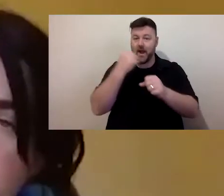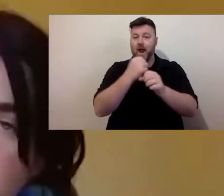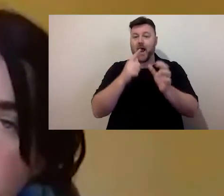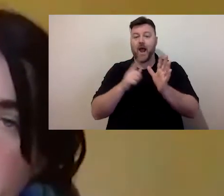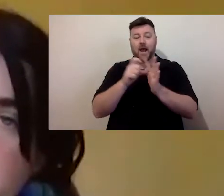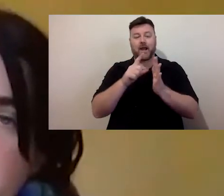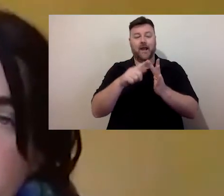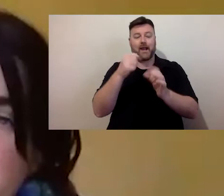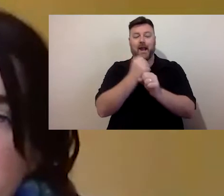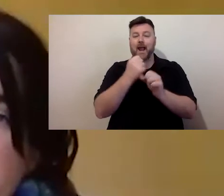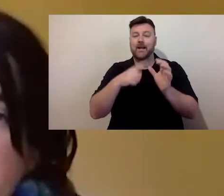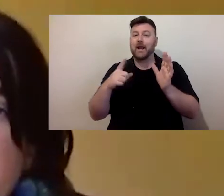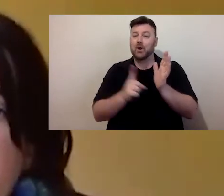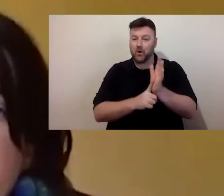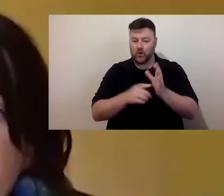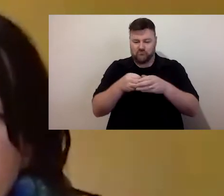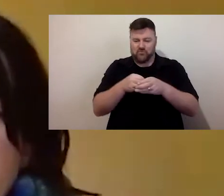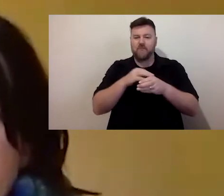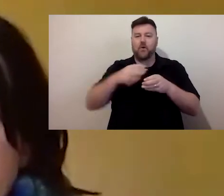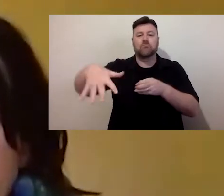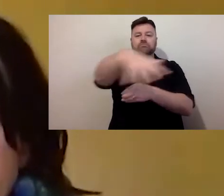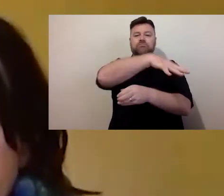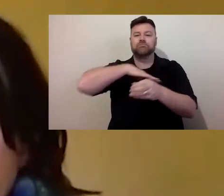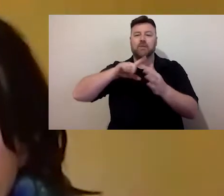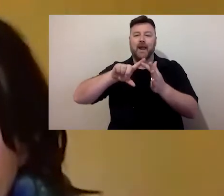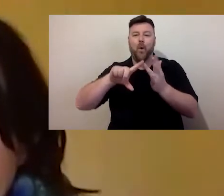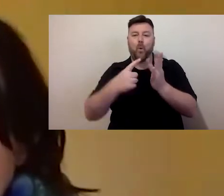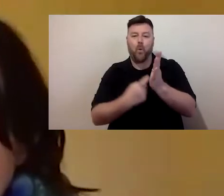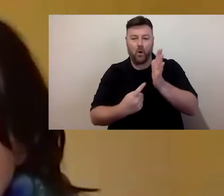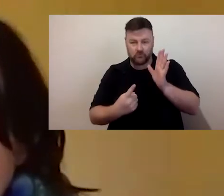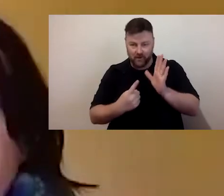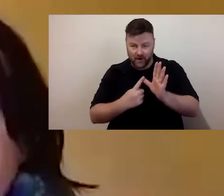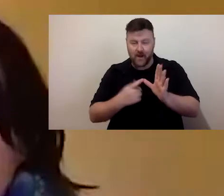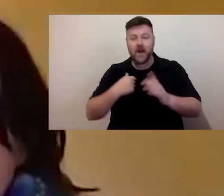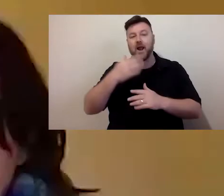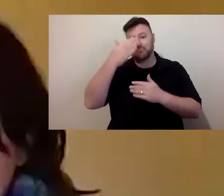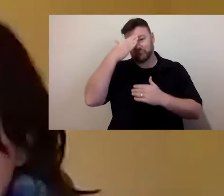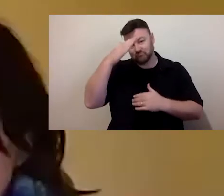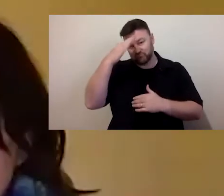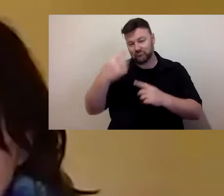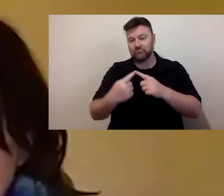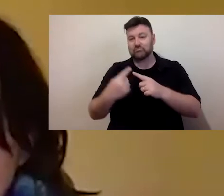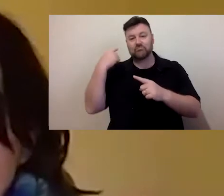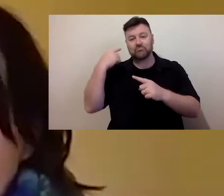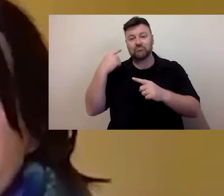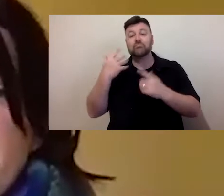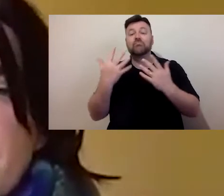Eora nation, and I pay my deep respect to Elders past, present and future. If you would like to, please share an acknowledgement of the